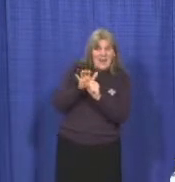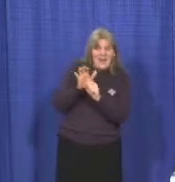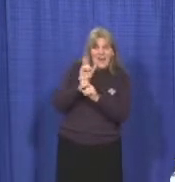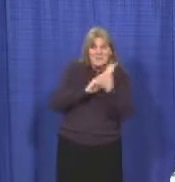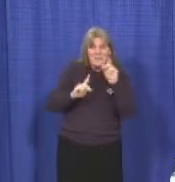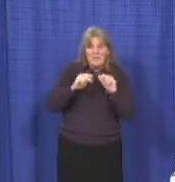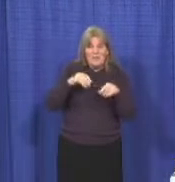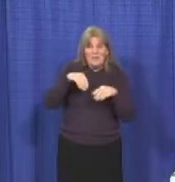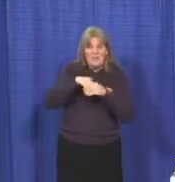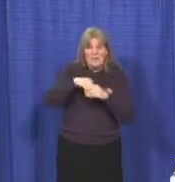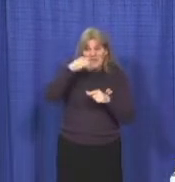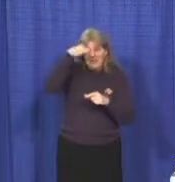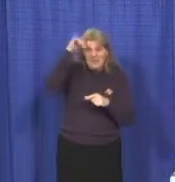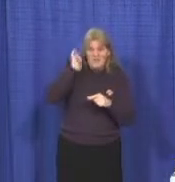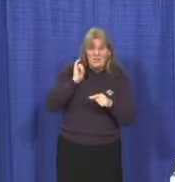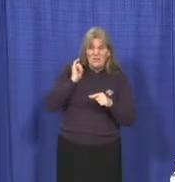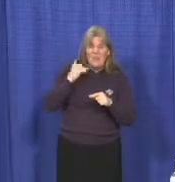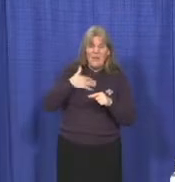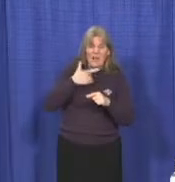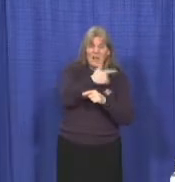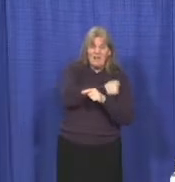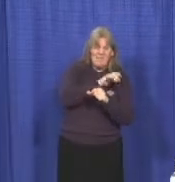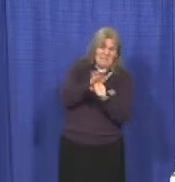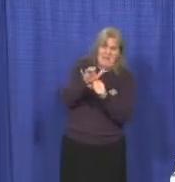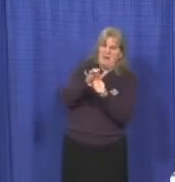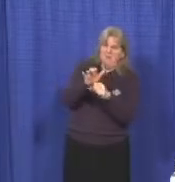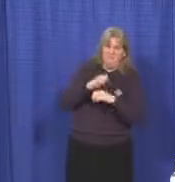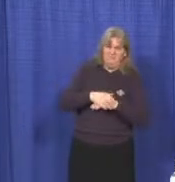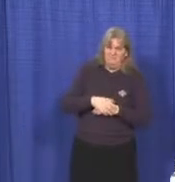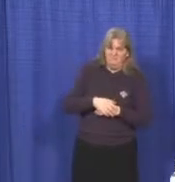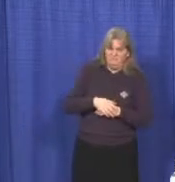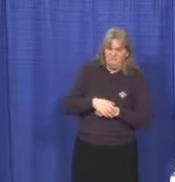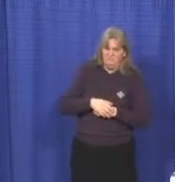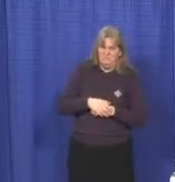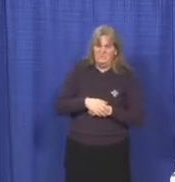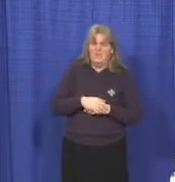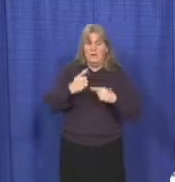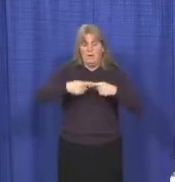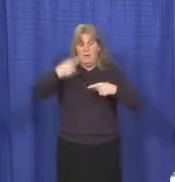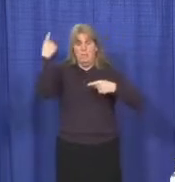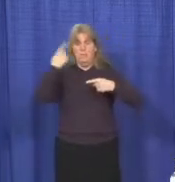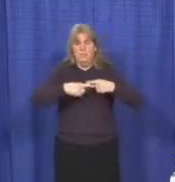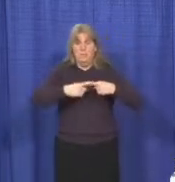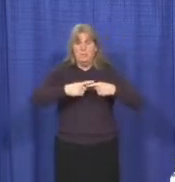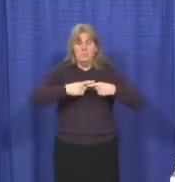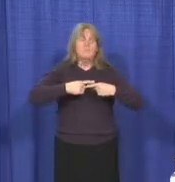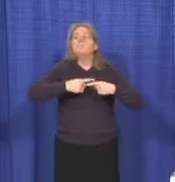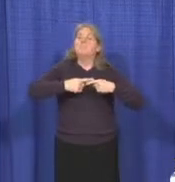are protected. Our border measures are critically important to slow the